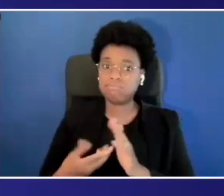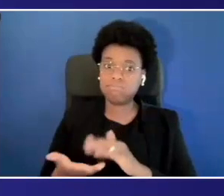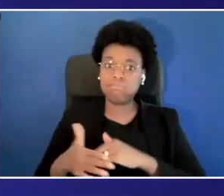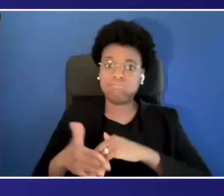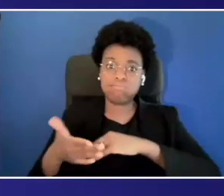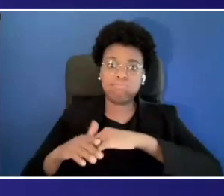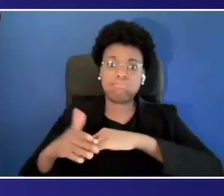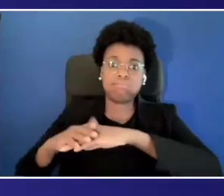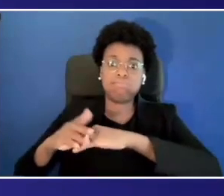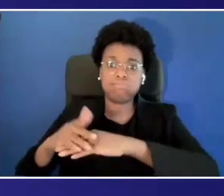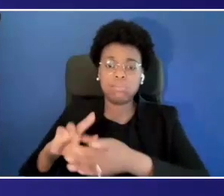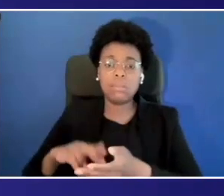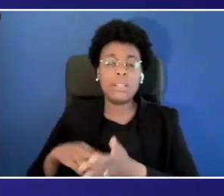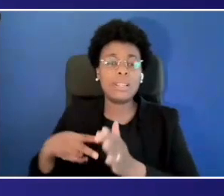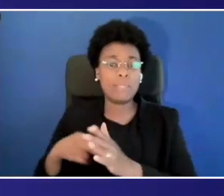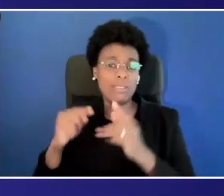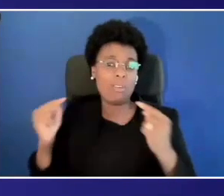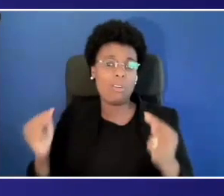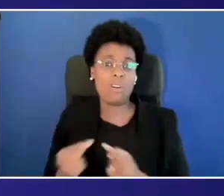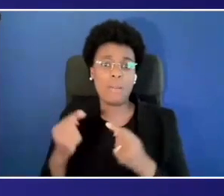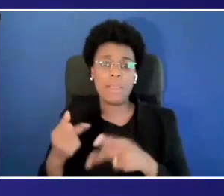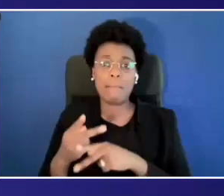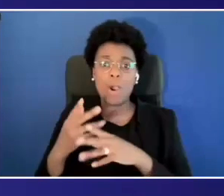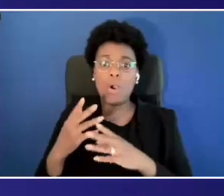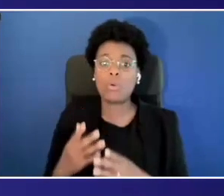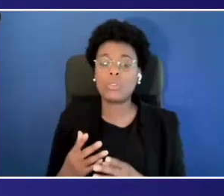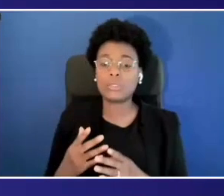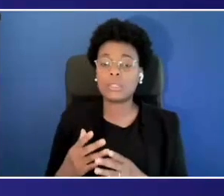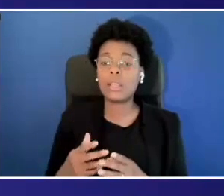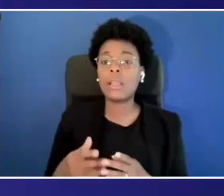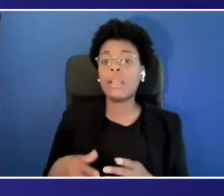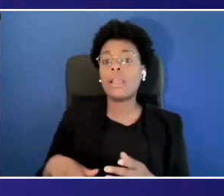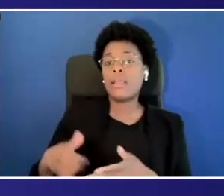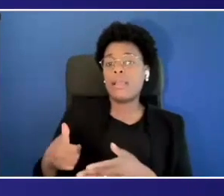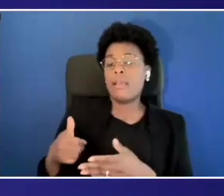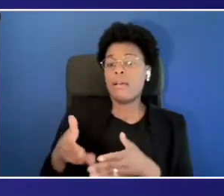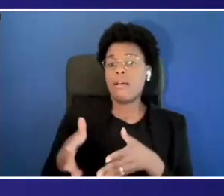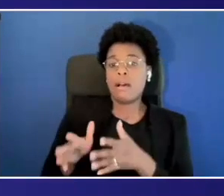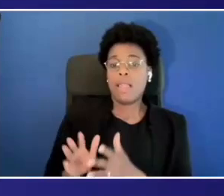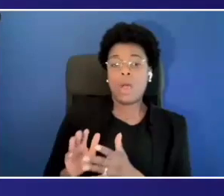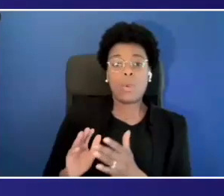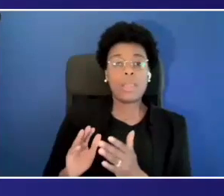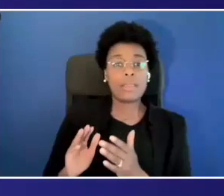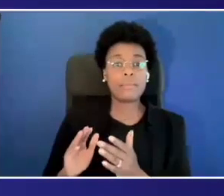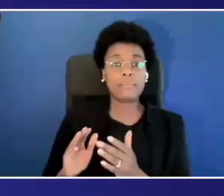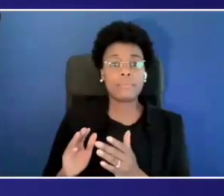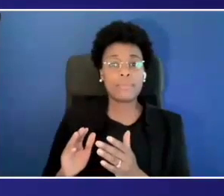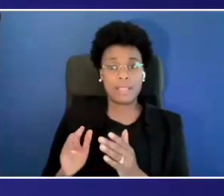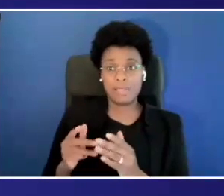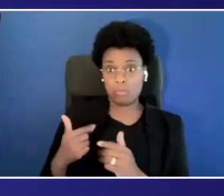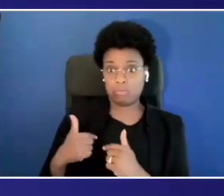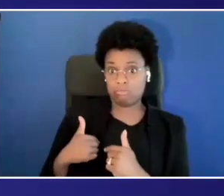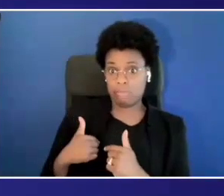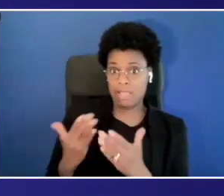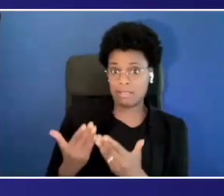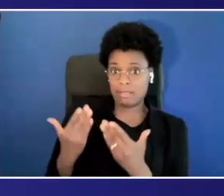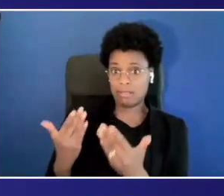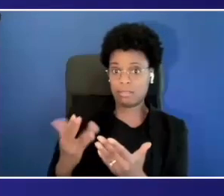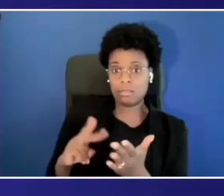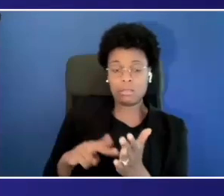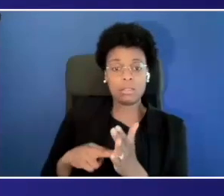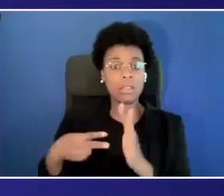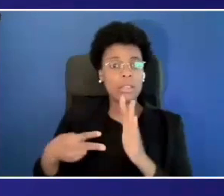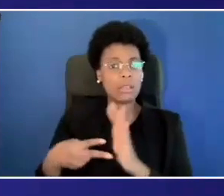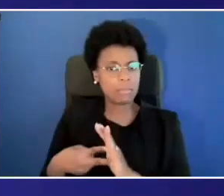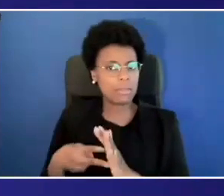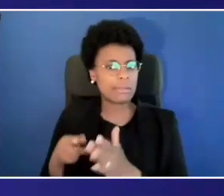By tying rehab payments to the lowest payment available post rehab, we are setting the bar up for success as well as getting them into the habit of making this payment in this amount.